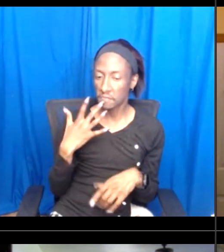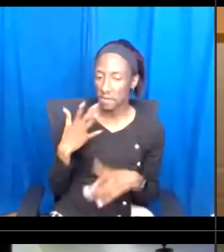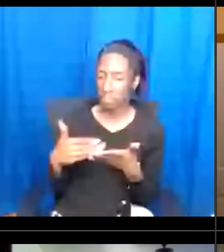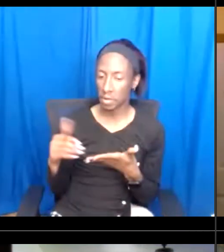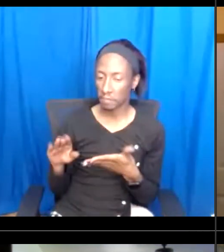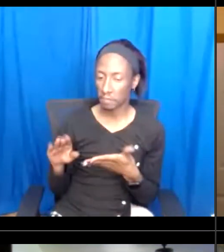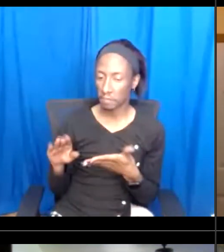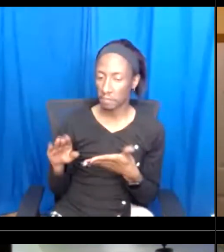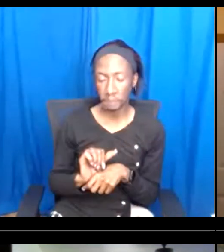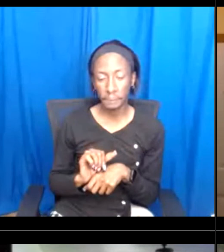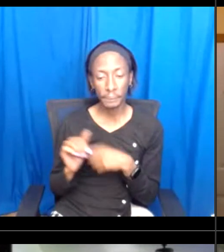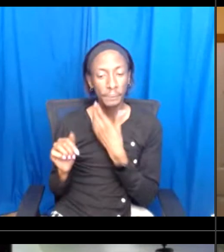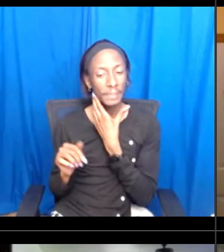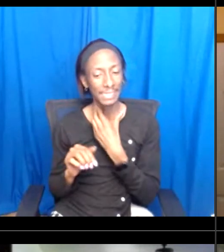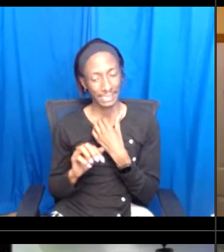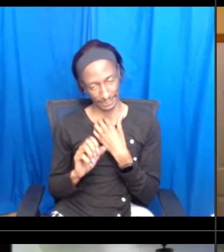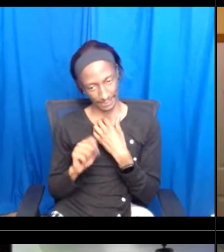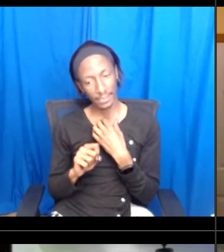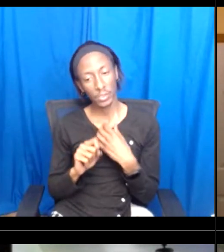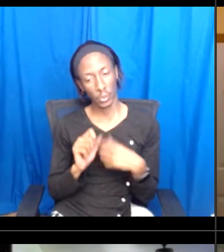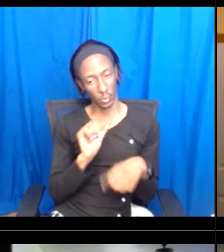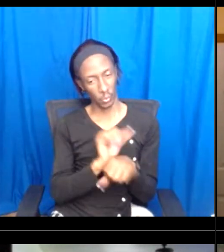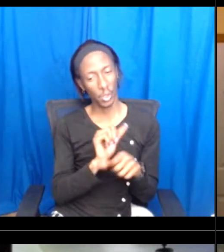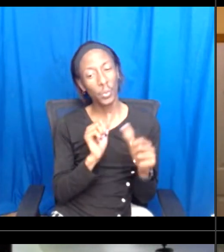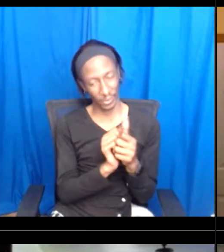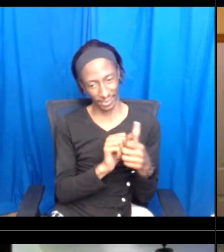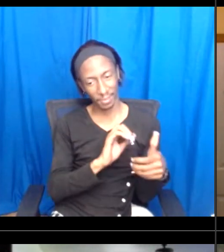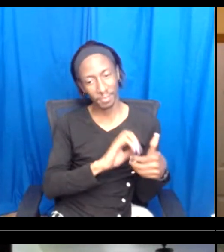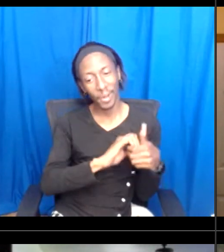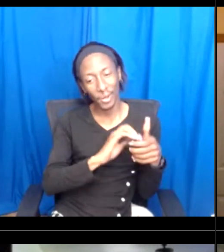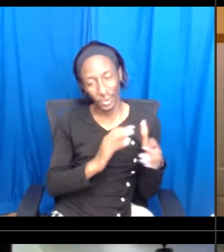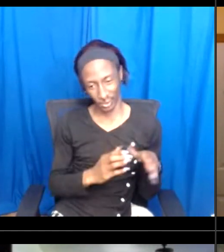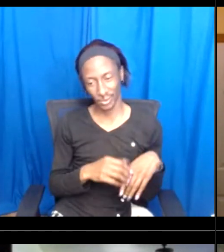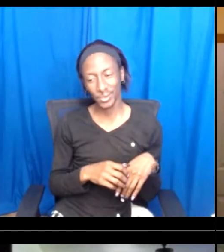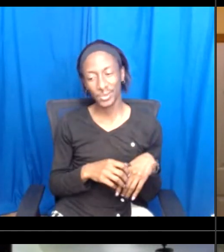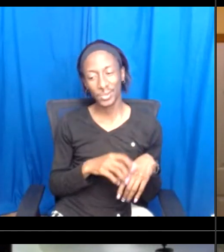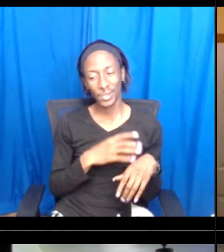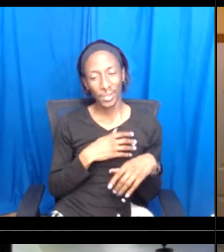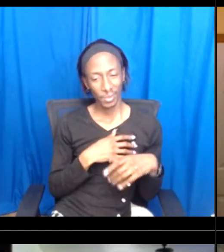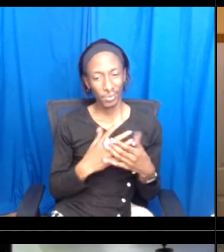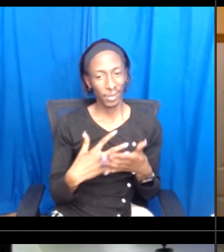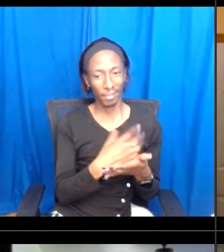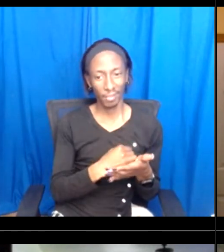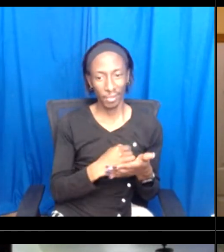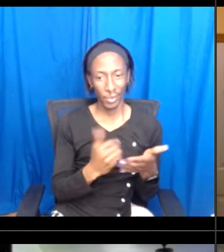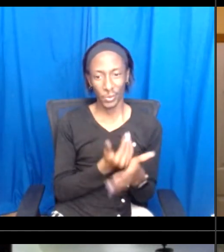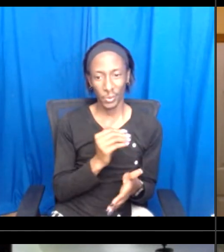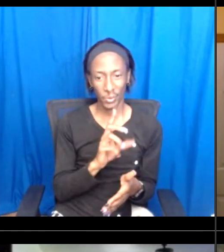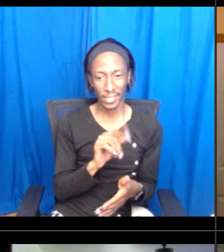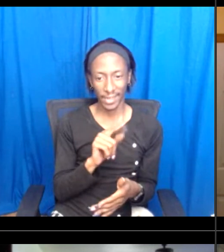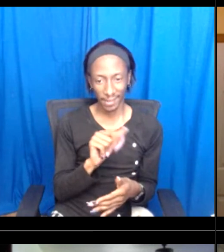Sure, it's got to be working with the partners. When we start to get the new data coming in and sharing that with them.